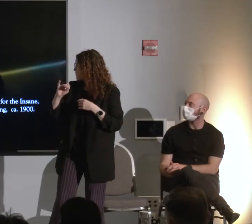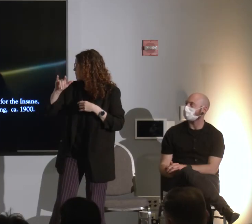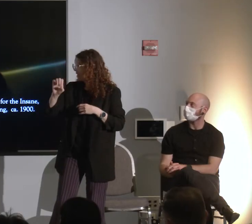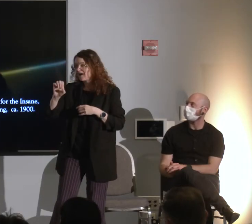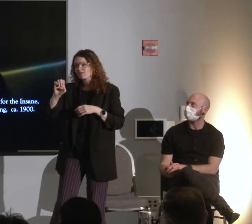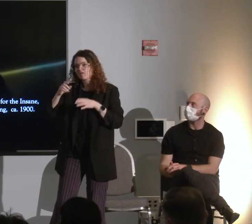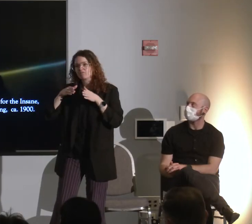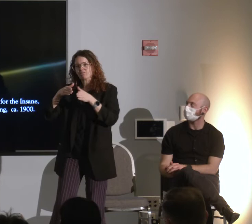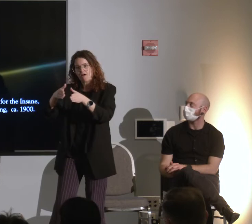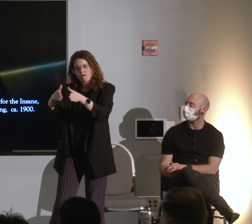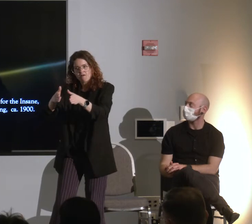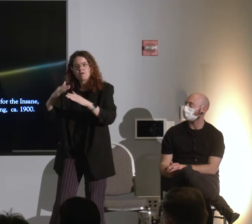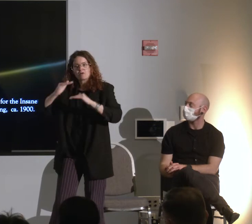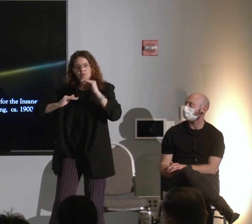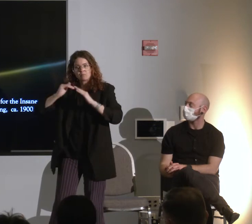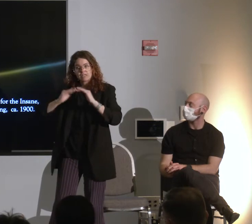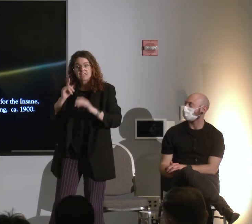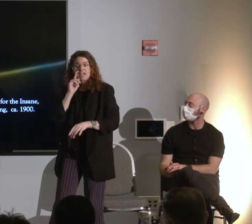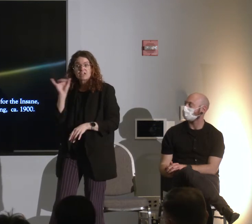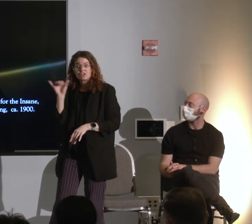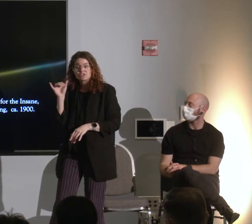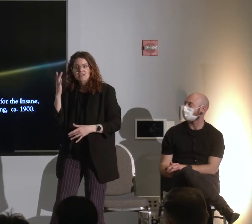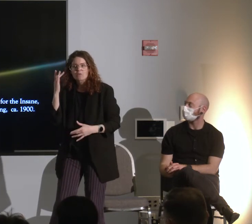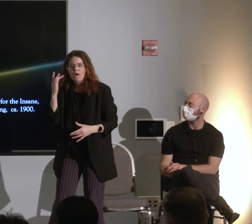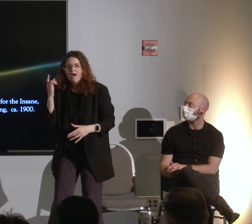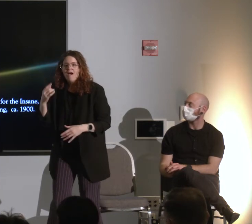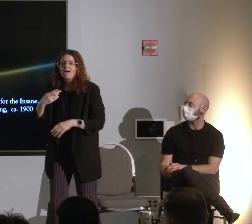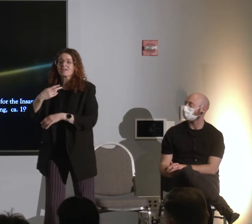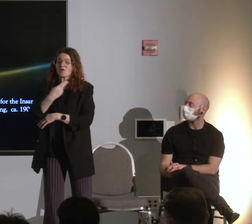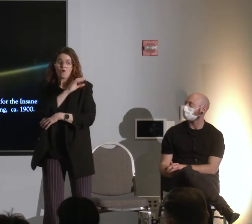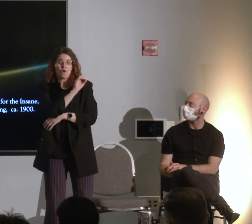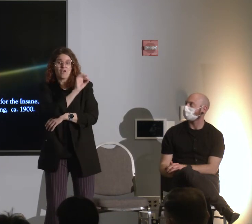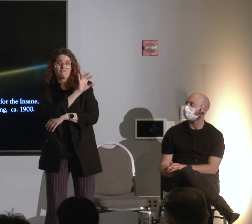looks like it belongs there because Olmstead helped plant it in its park like setting.